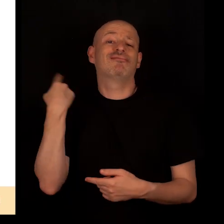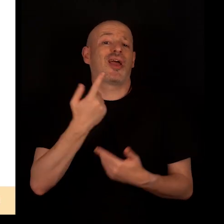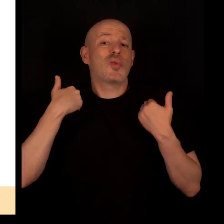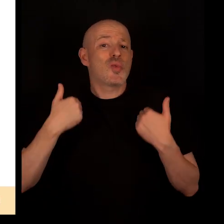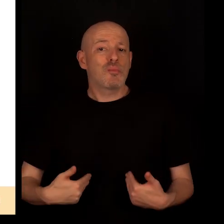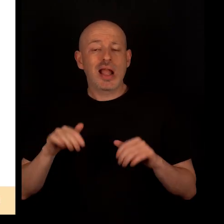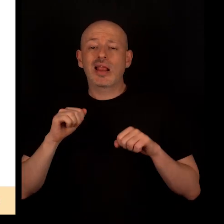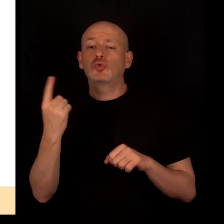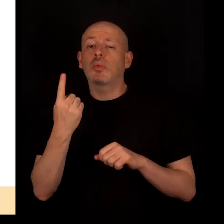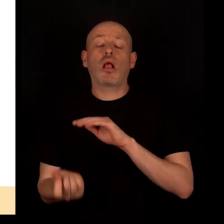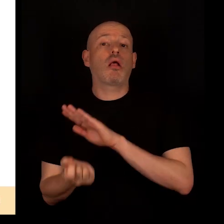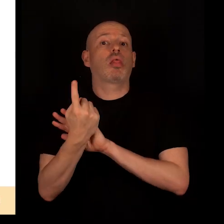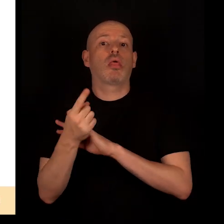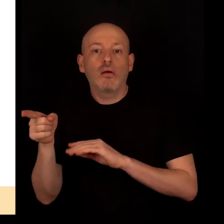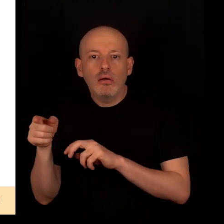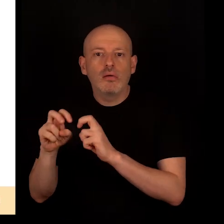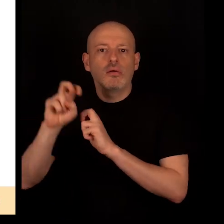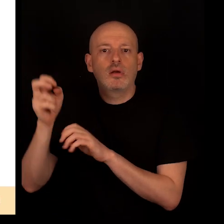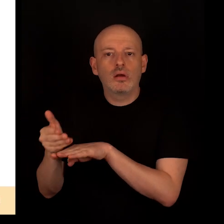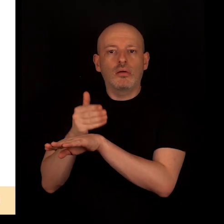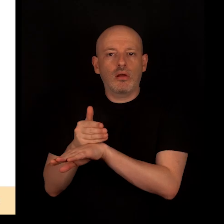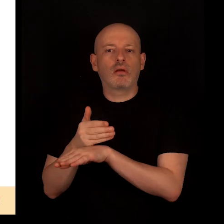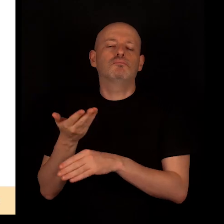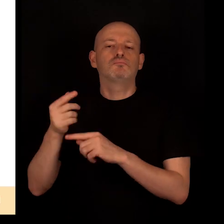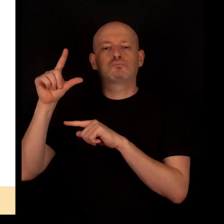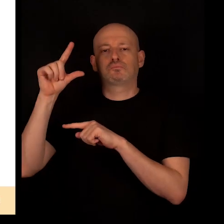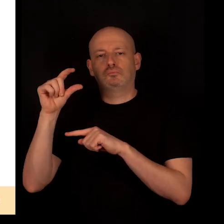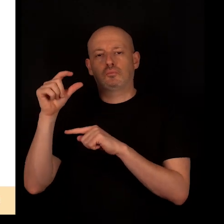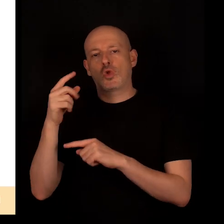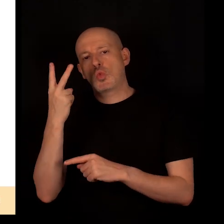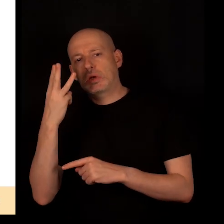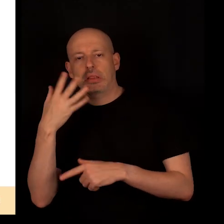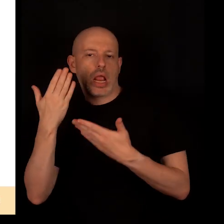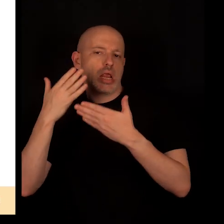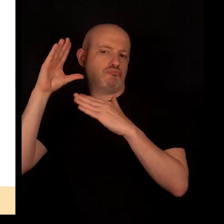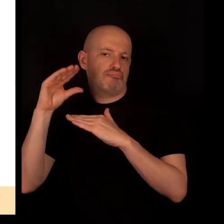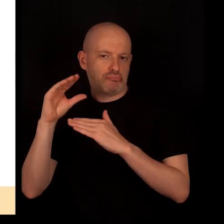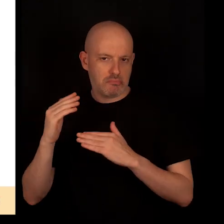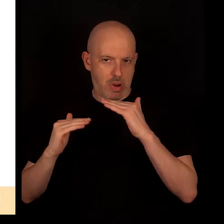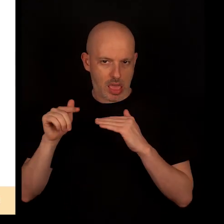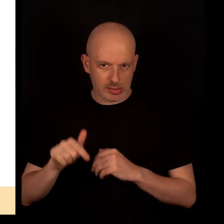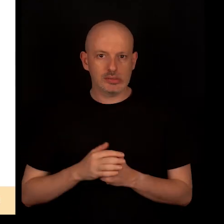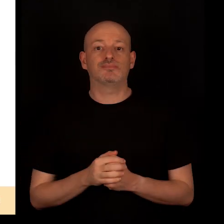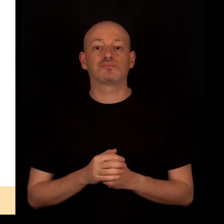But again, we are humans, we know that something might come up. Just this amount will be deducted from your balance payment.